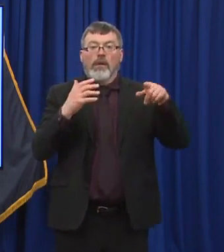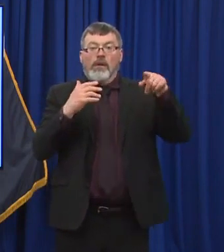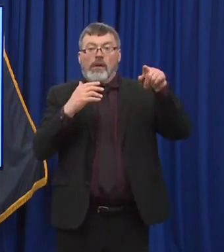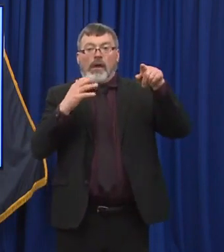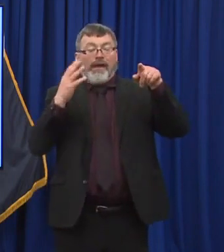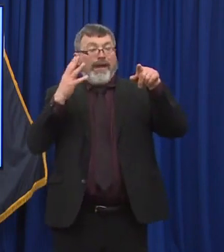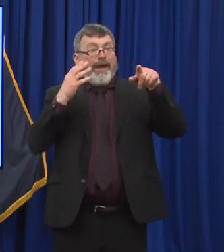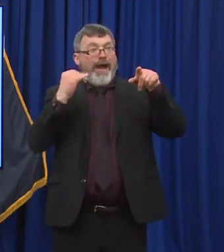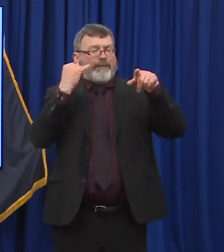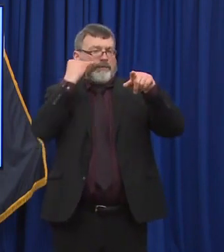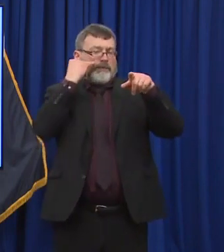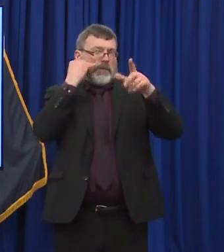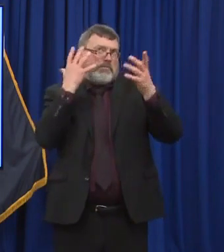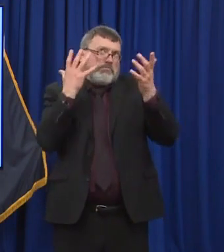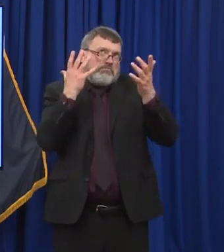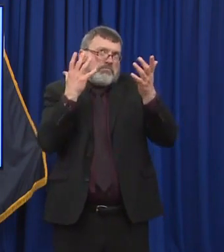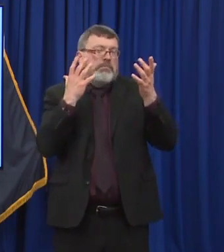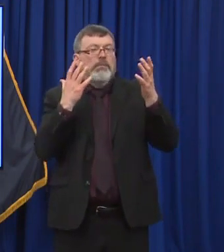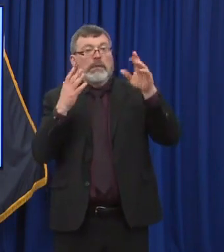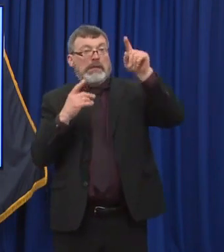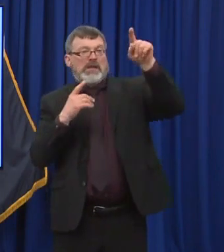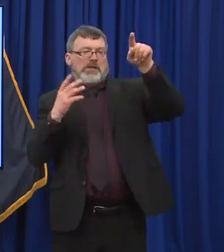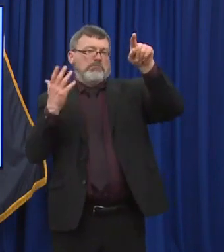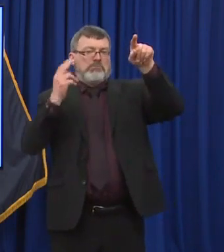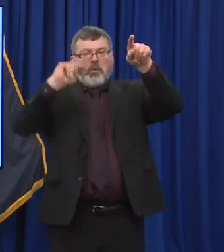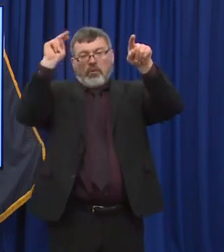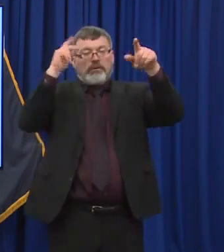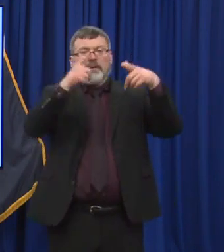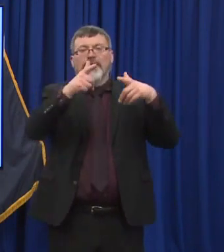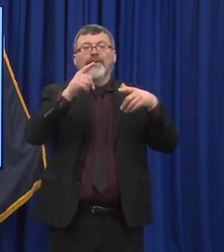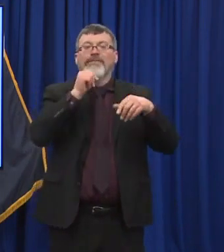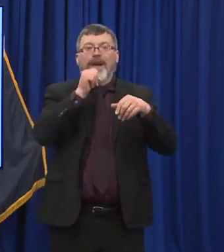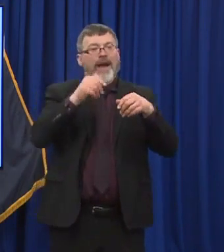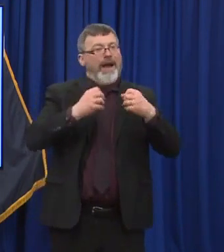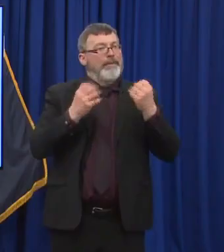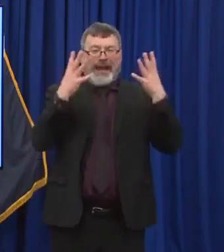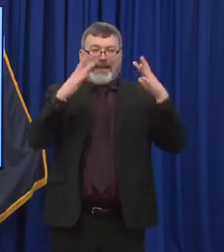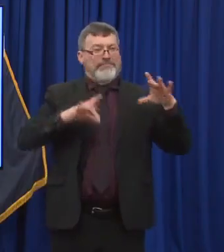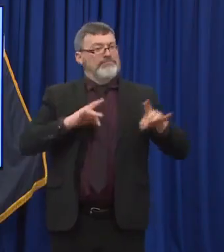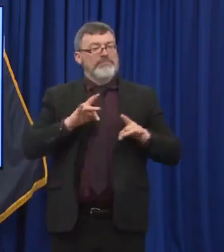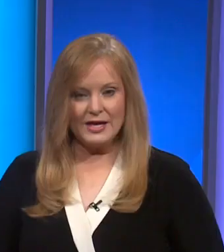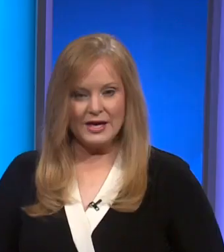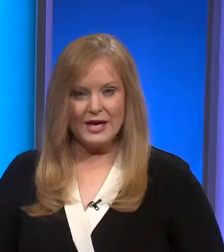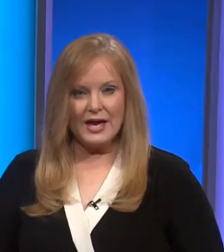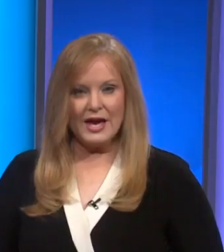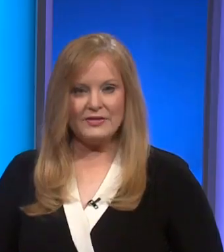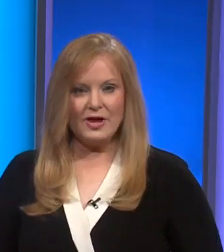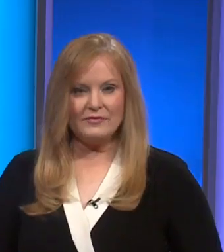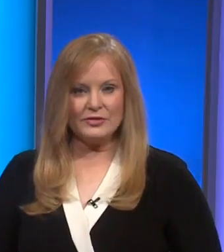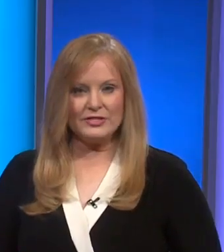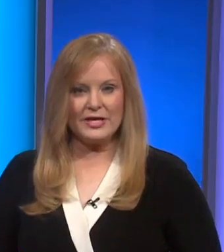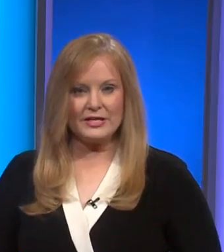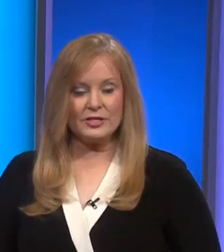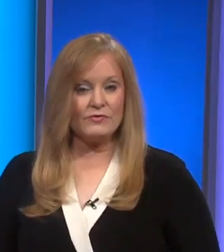THOSE COUNTIES HAVE NOT EXPERIENCED AS HIGH LEVELS OF COVID WHICH MIGHT BE A CONTRIBUTING FACTORS AS TO WHY SOME FOLKS ARE A LITTLE MORE HESTITANT TO GET IT,